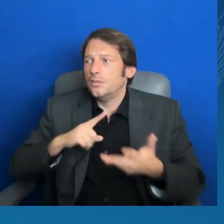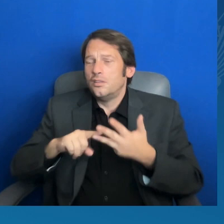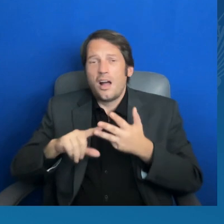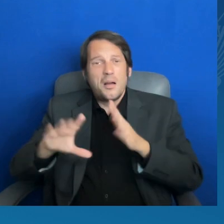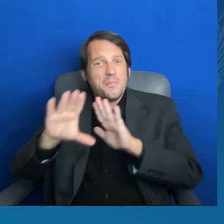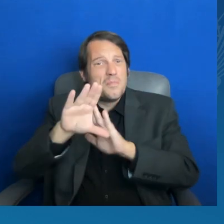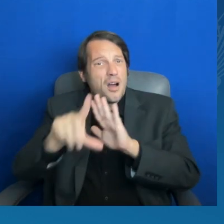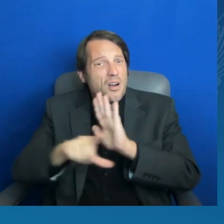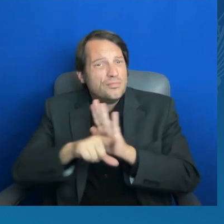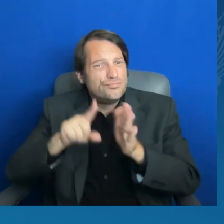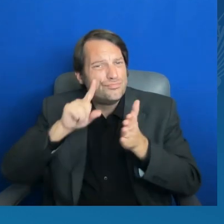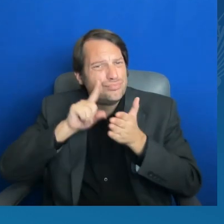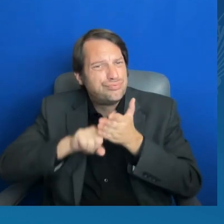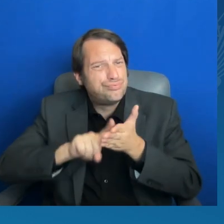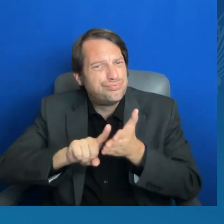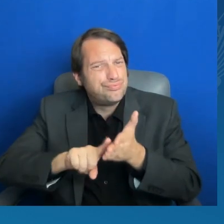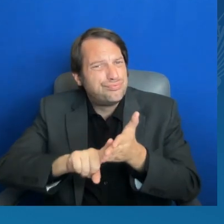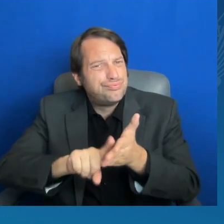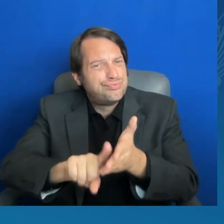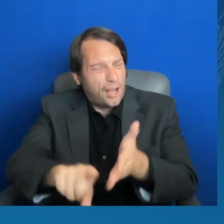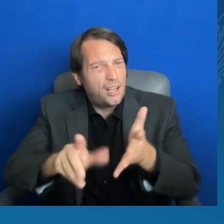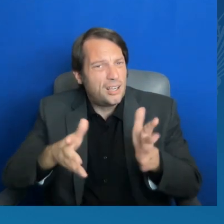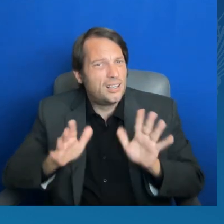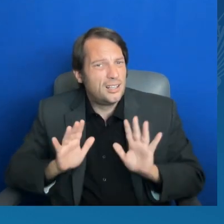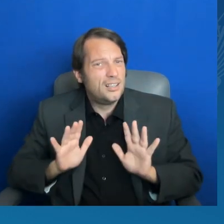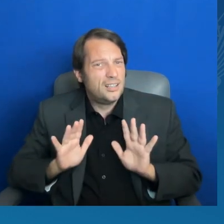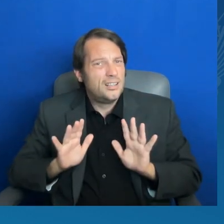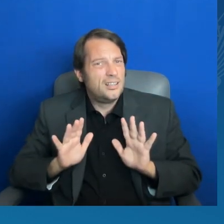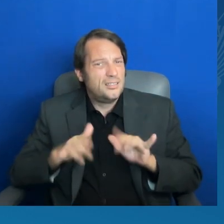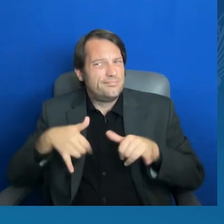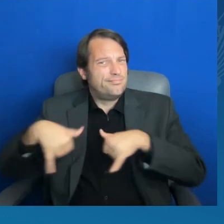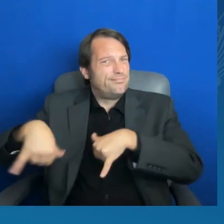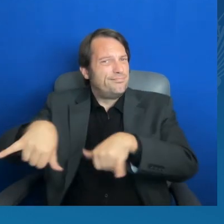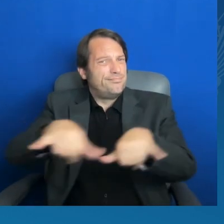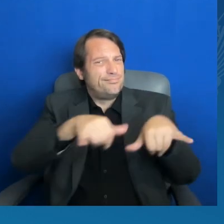And, again, I'm preaching to the choir. But here's the thing: